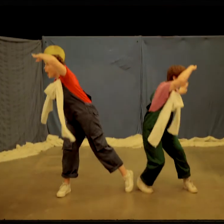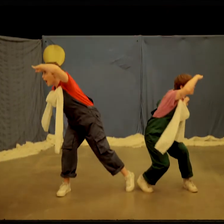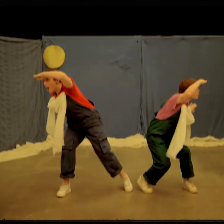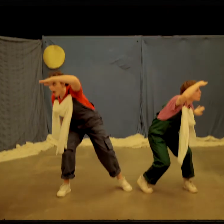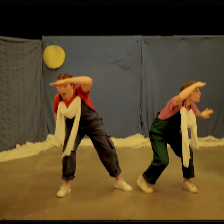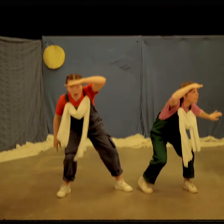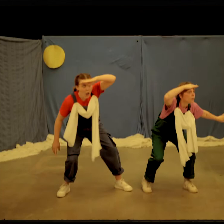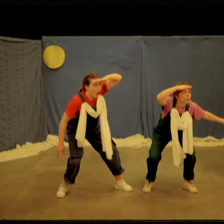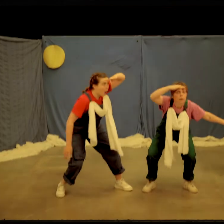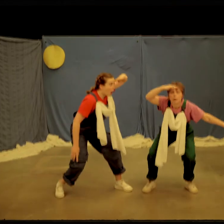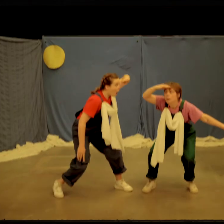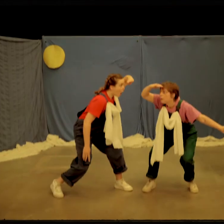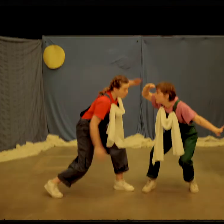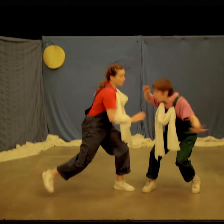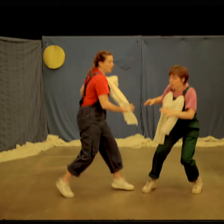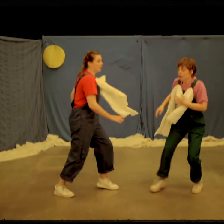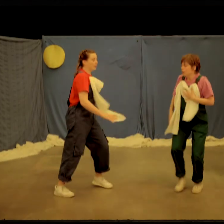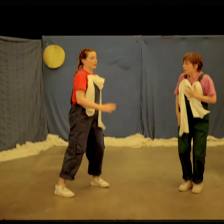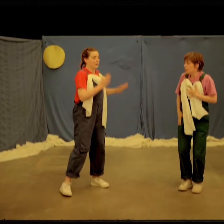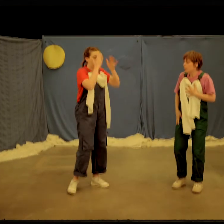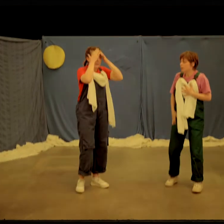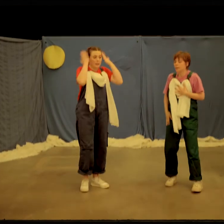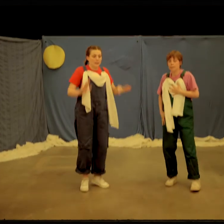To get back to Ithaca was their aim,